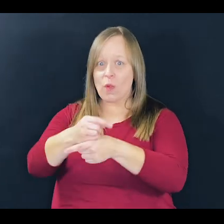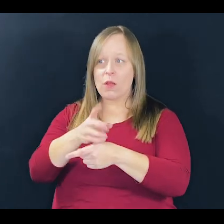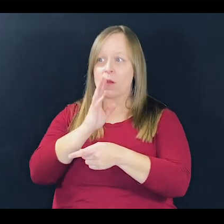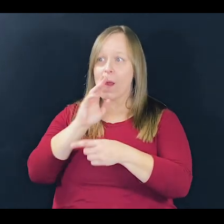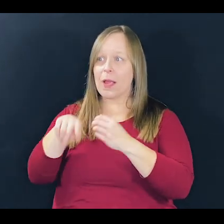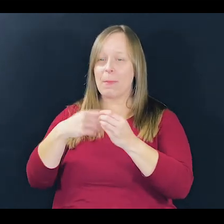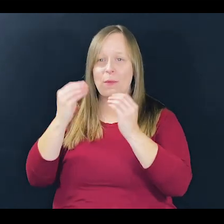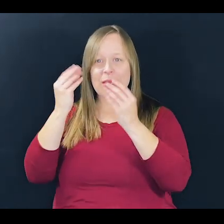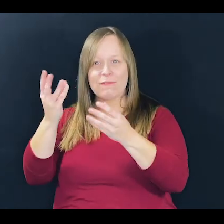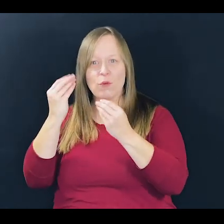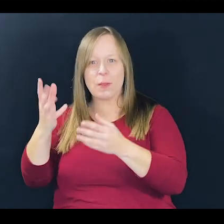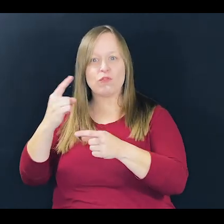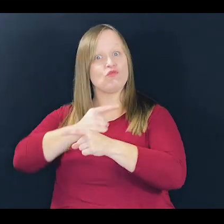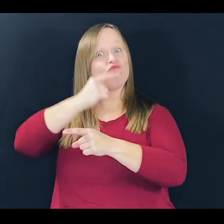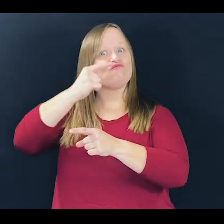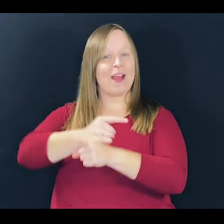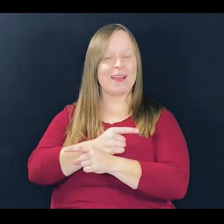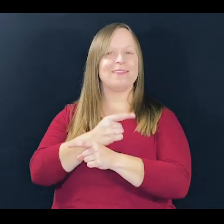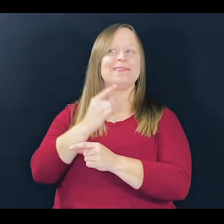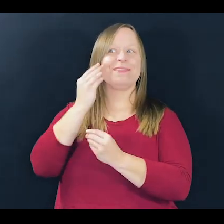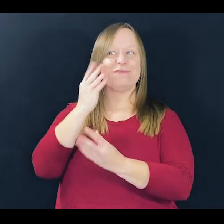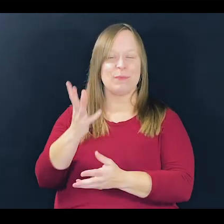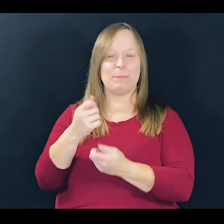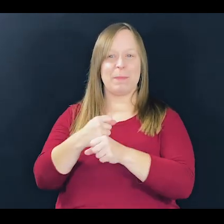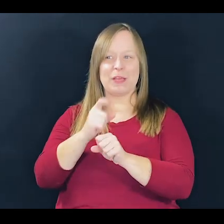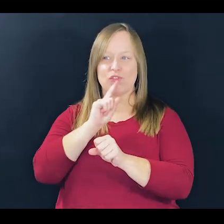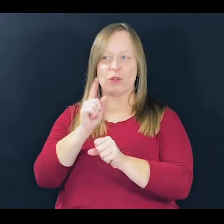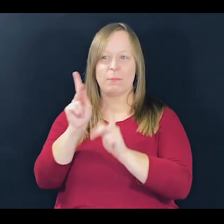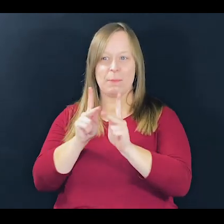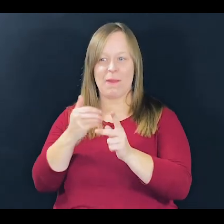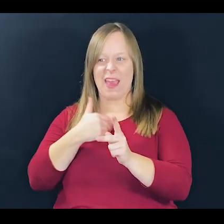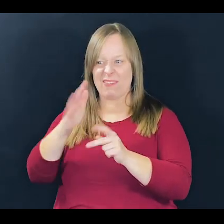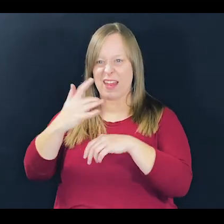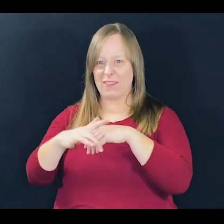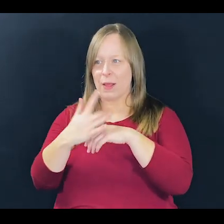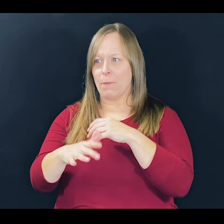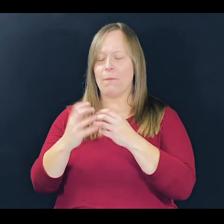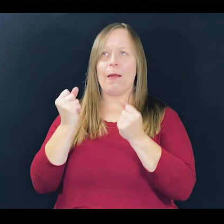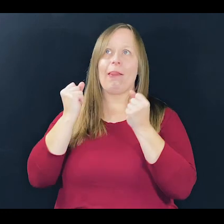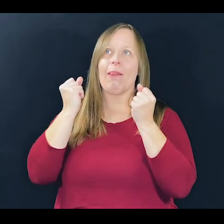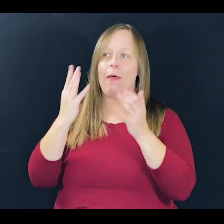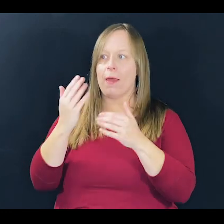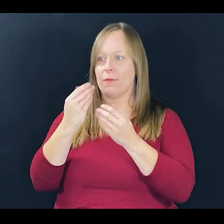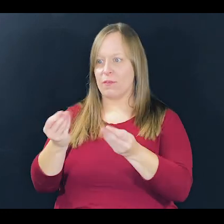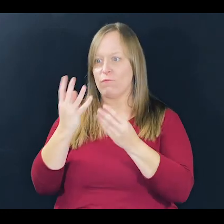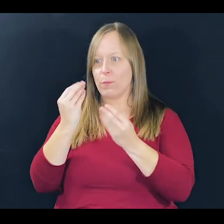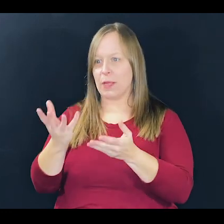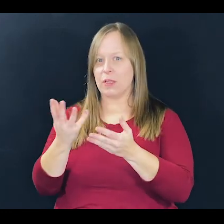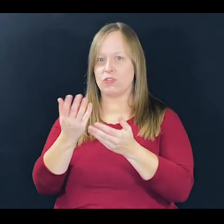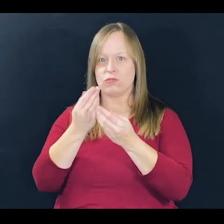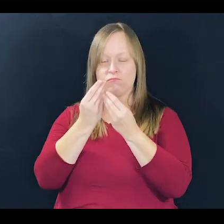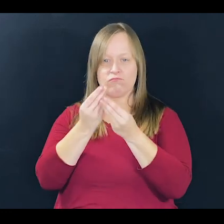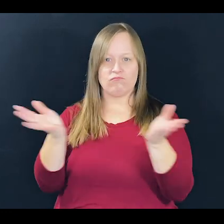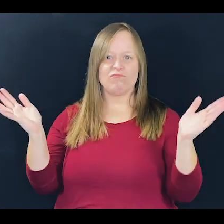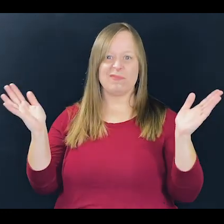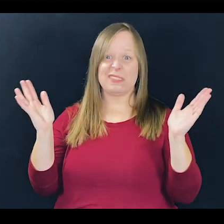talking about information and correct information and making sure that people have that there's a lot of information that's being disseminated out there that